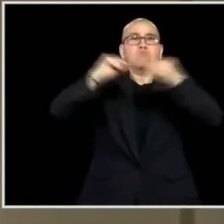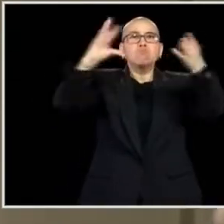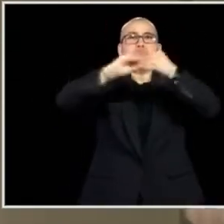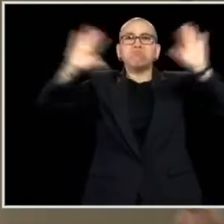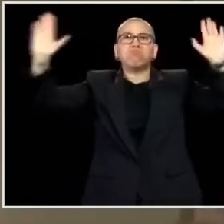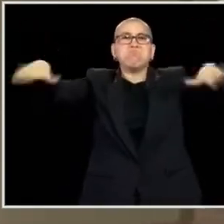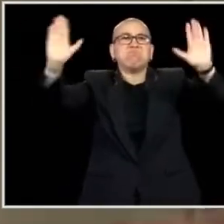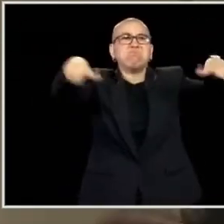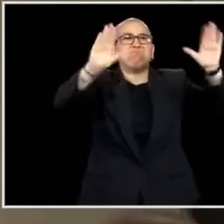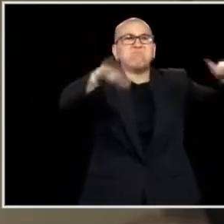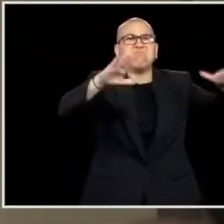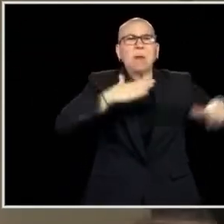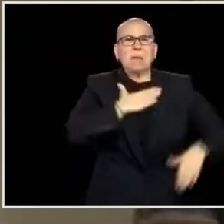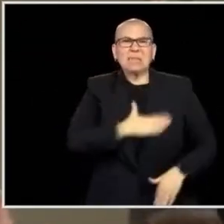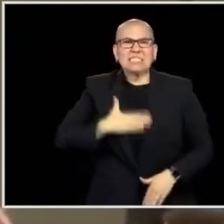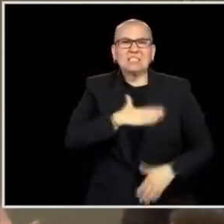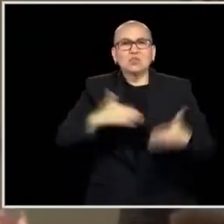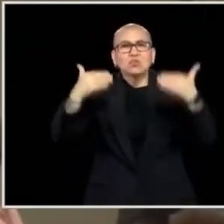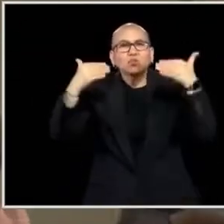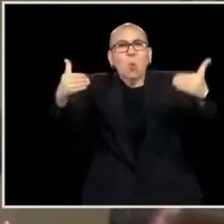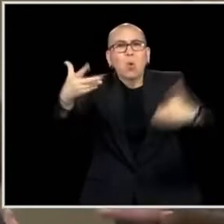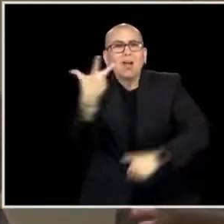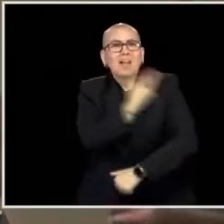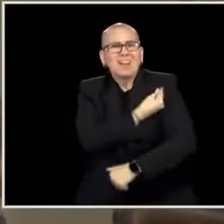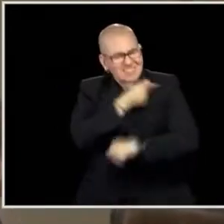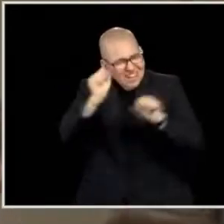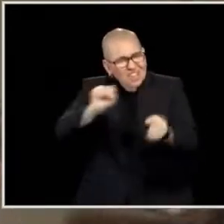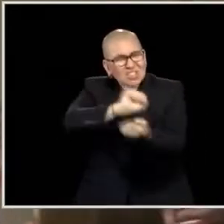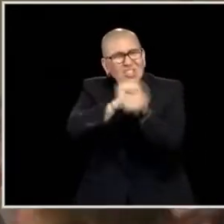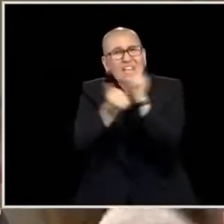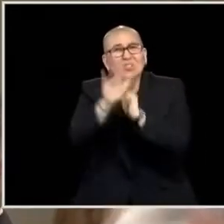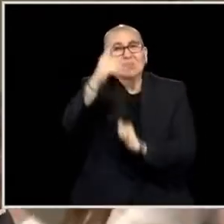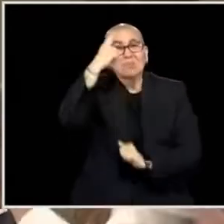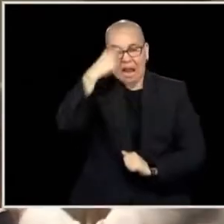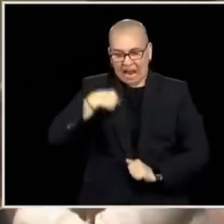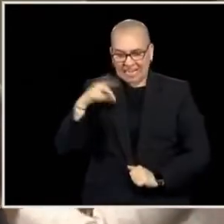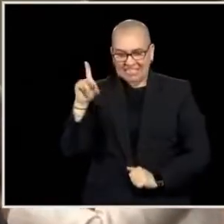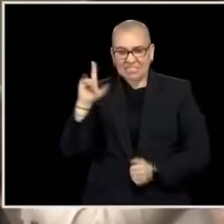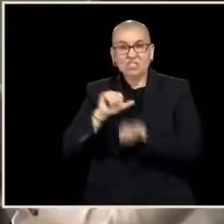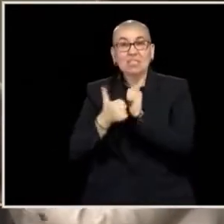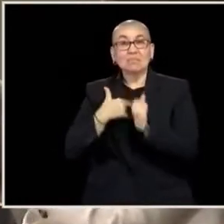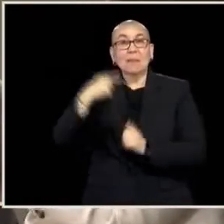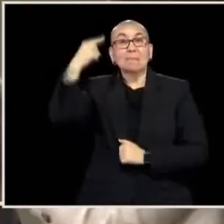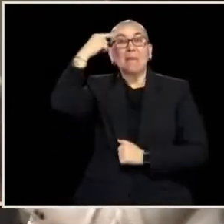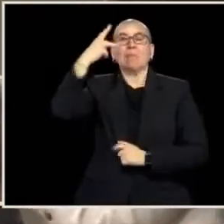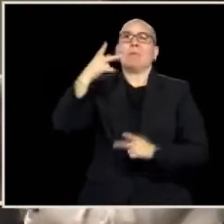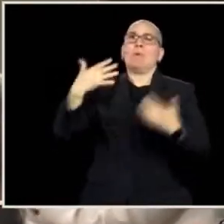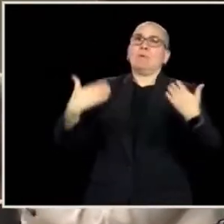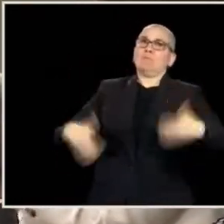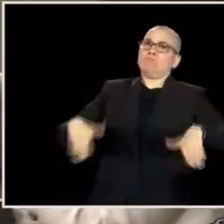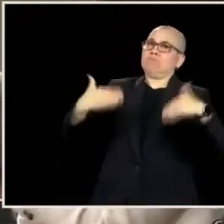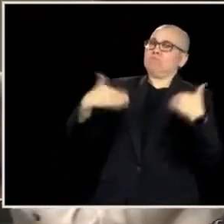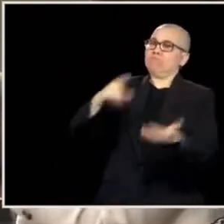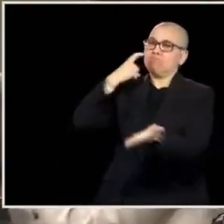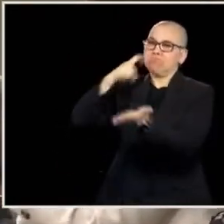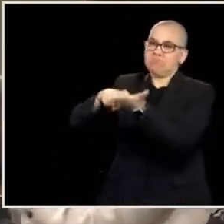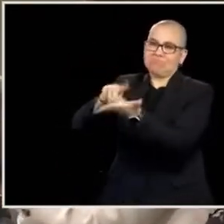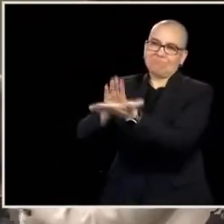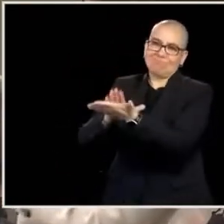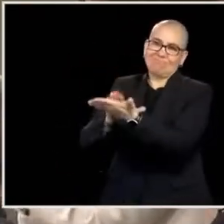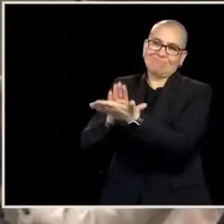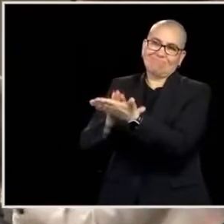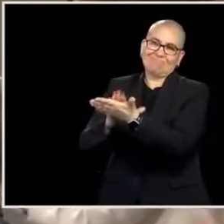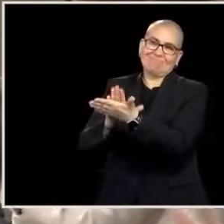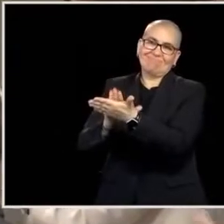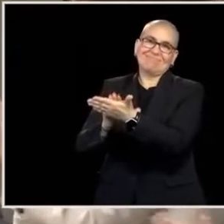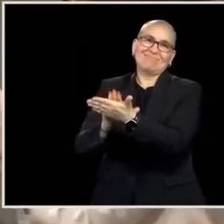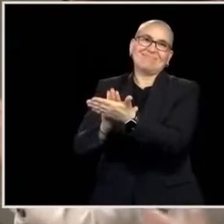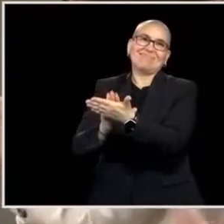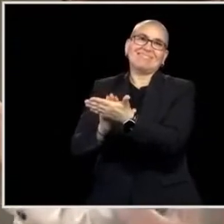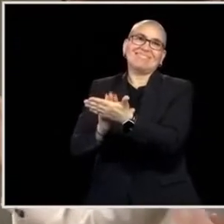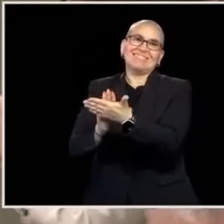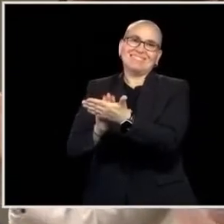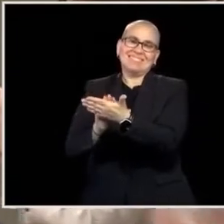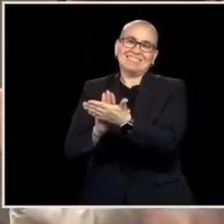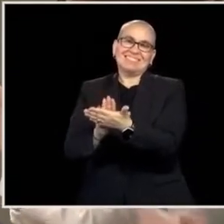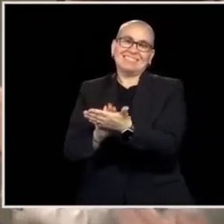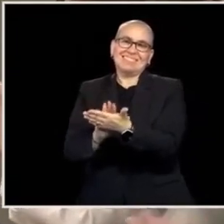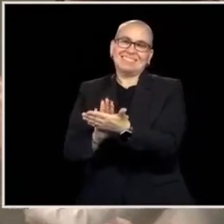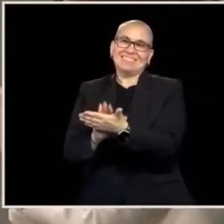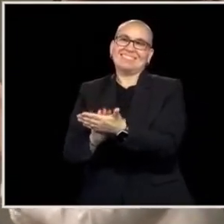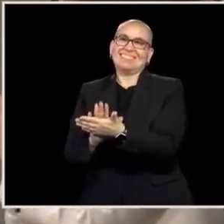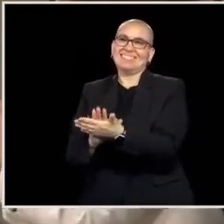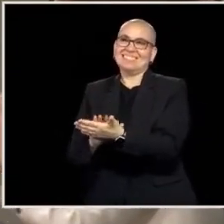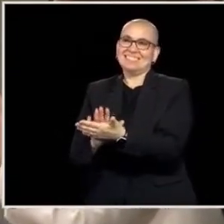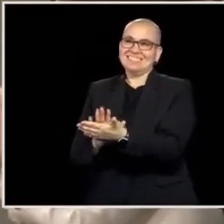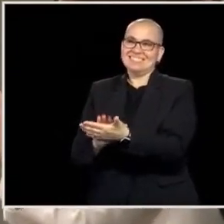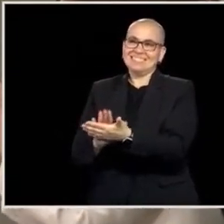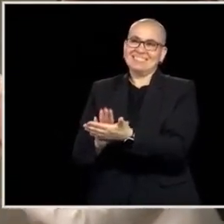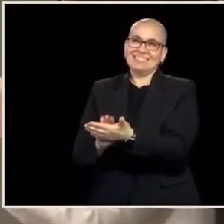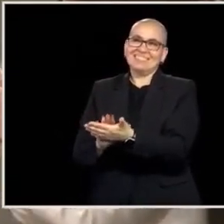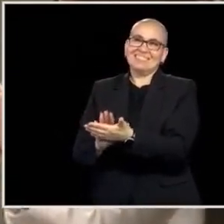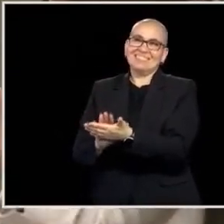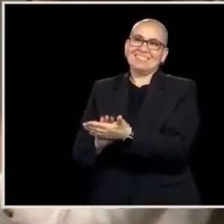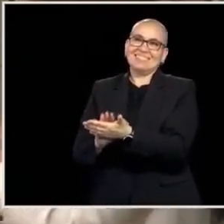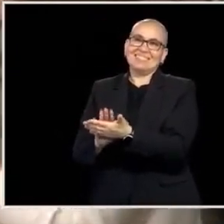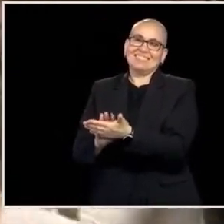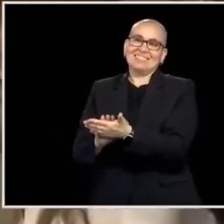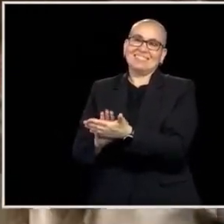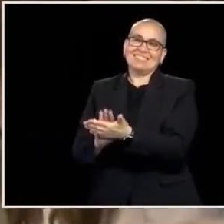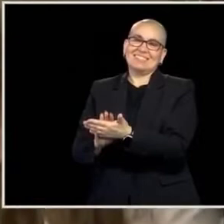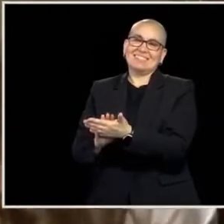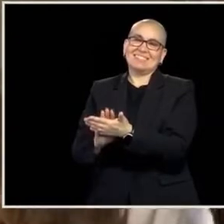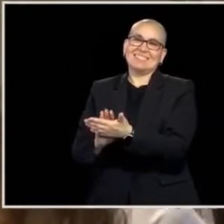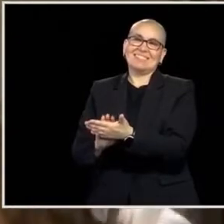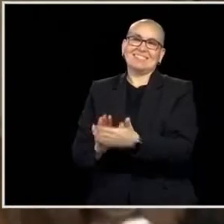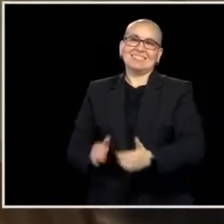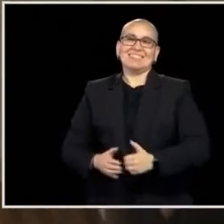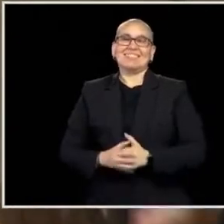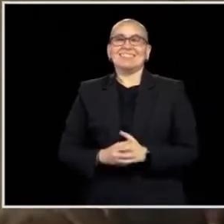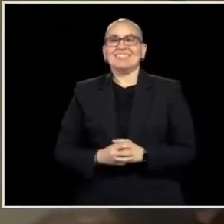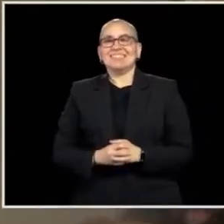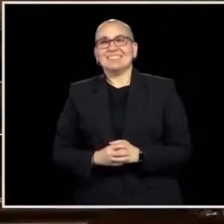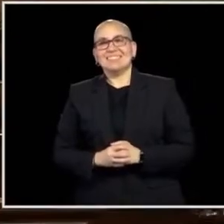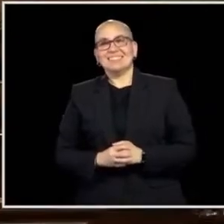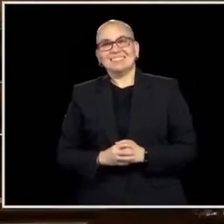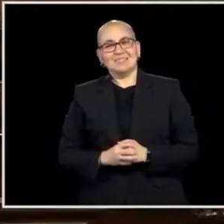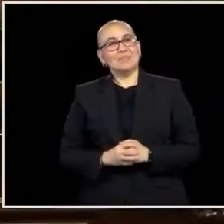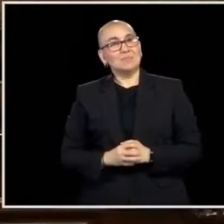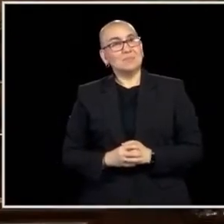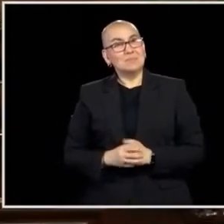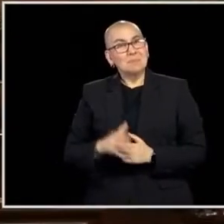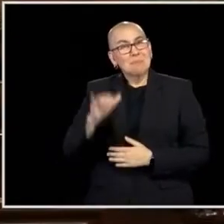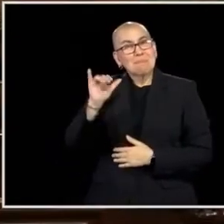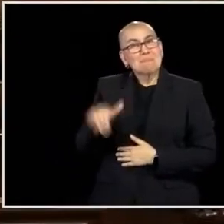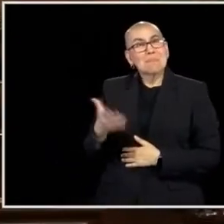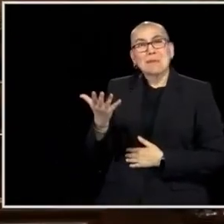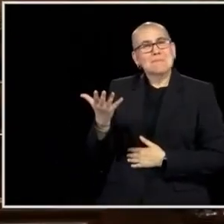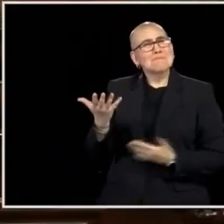AND I SAY THANK YOU.